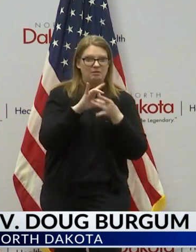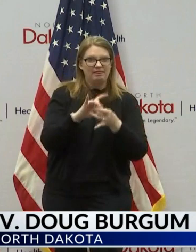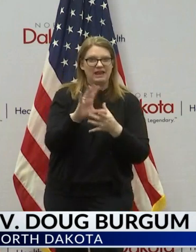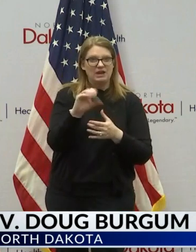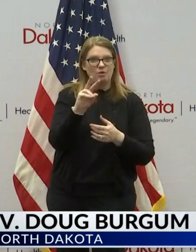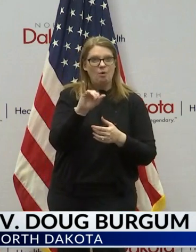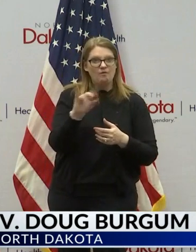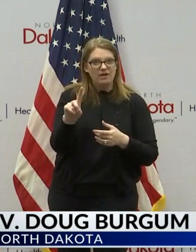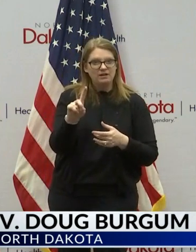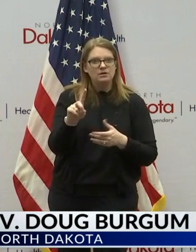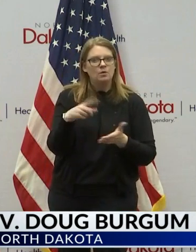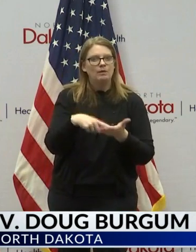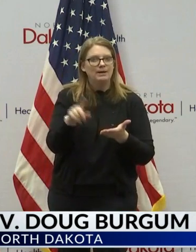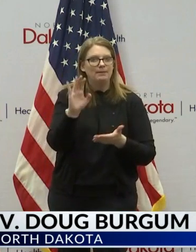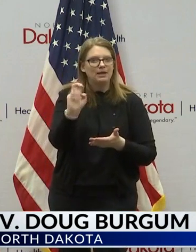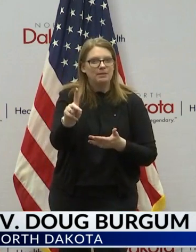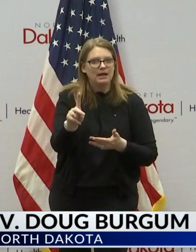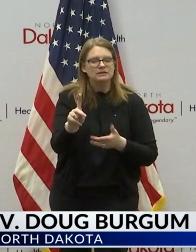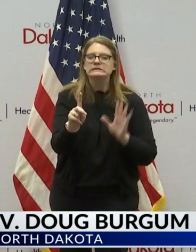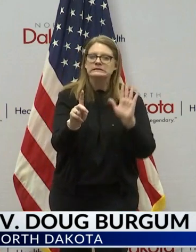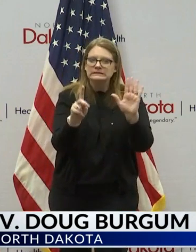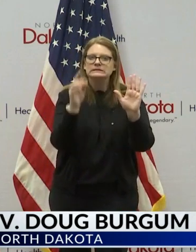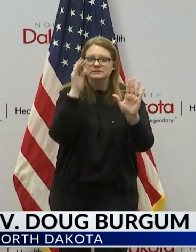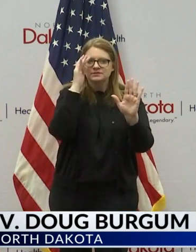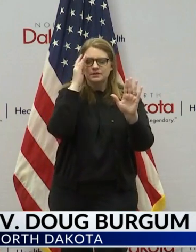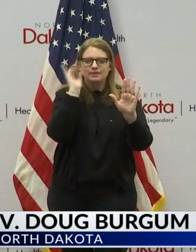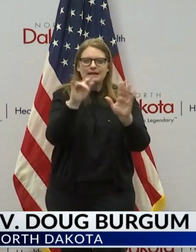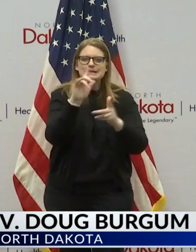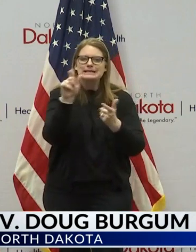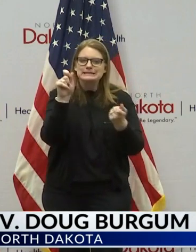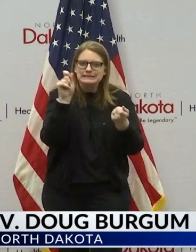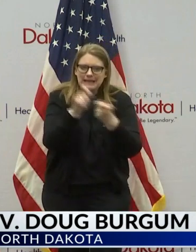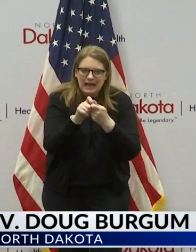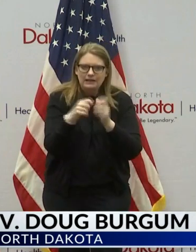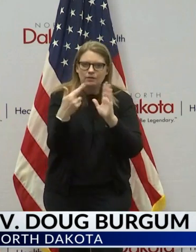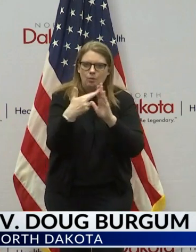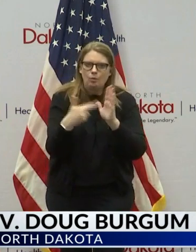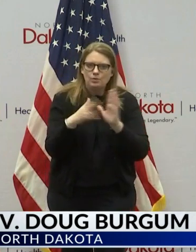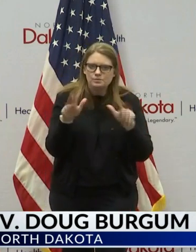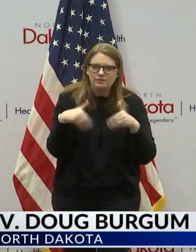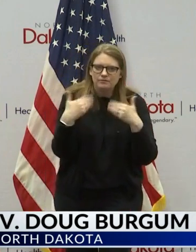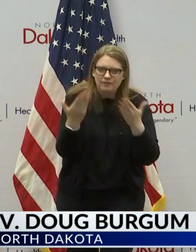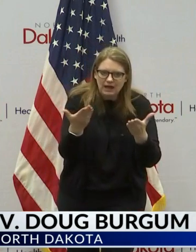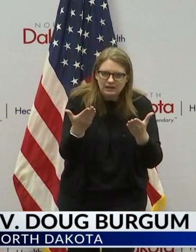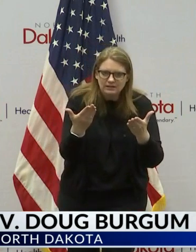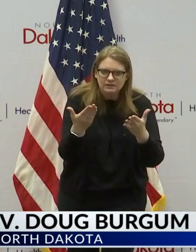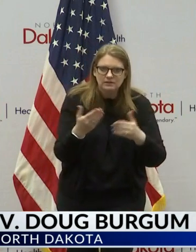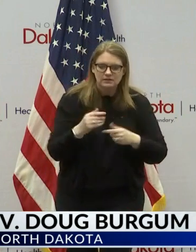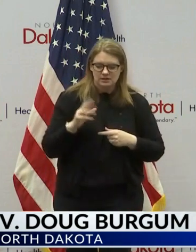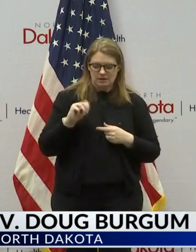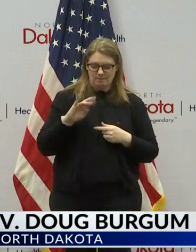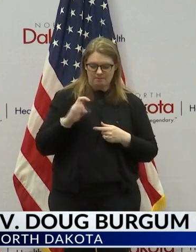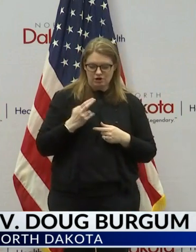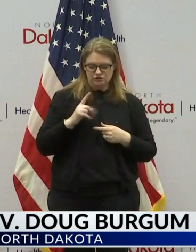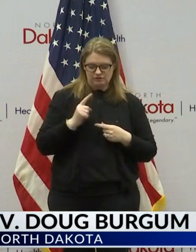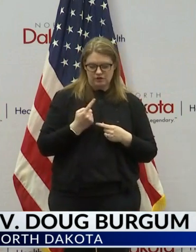WHAT YOUR BUDGETS WERE BEFORE THEY WERE SPECIFICALLY RELATED TO COVID AND THEY COULD BE REAM -- REIMBURSED AND THAT'S